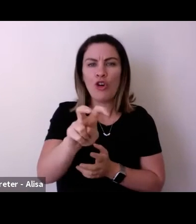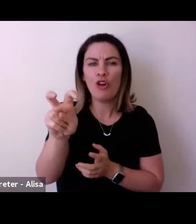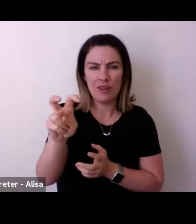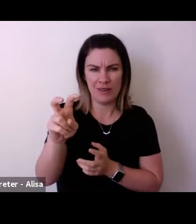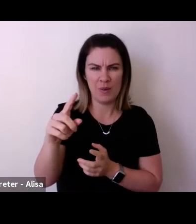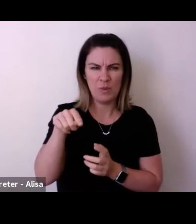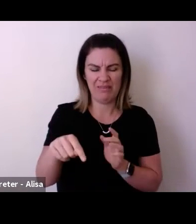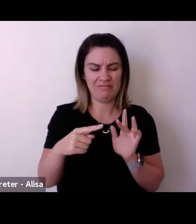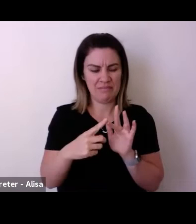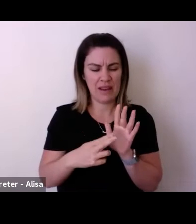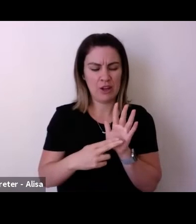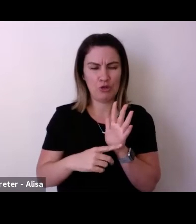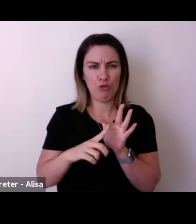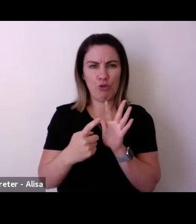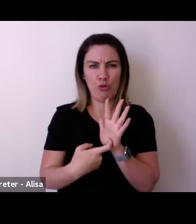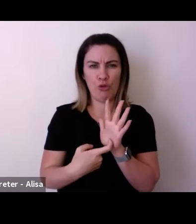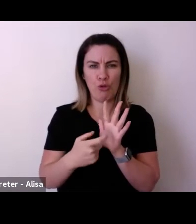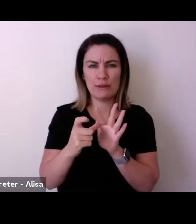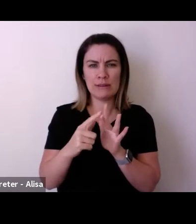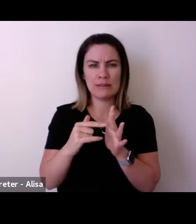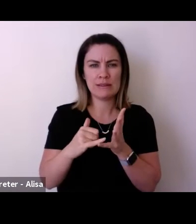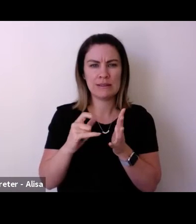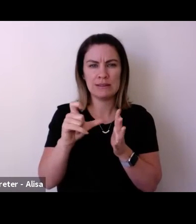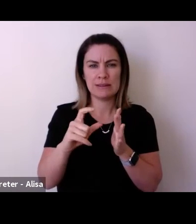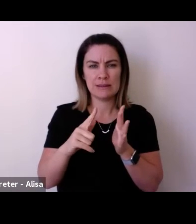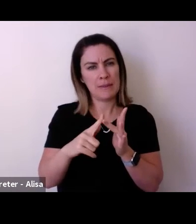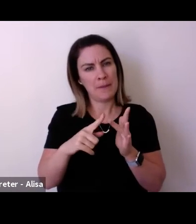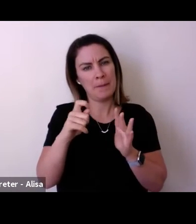learning. I would like to commend our collaborators